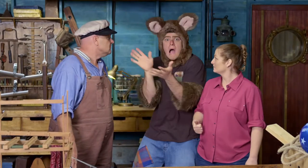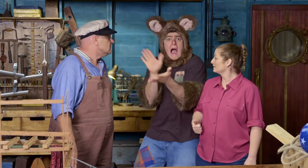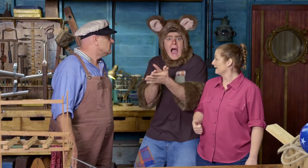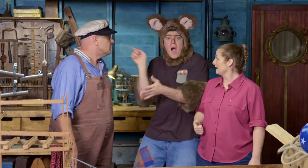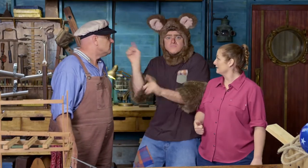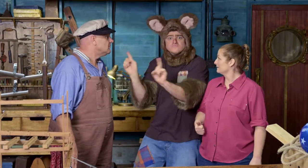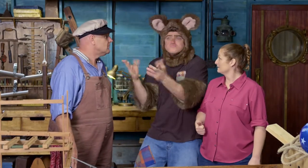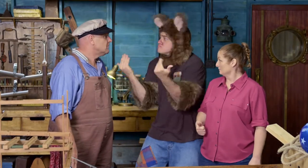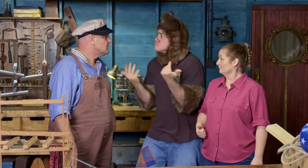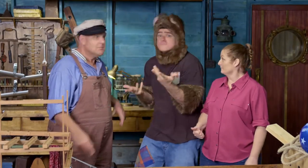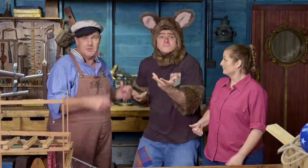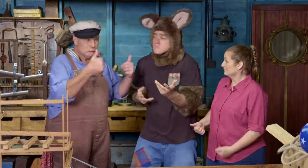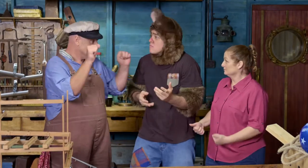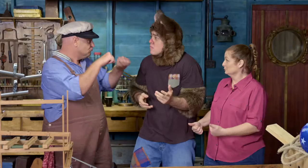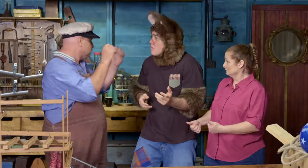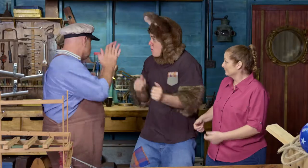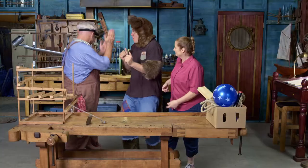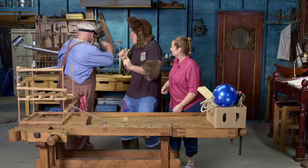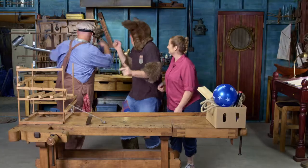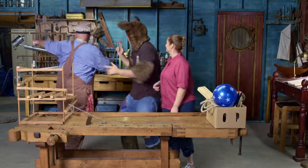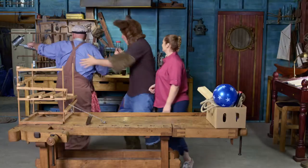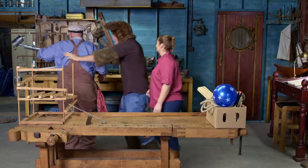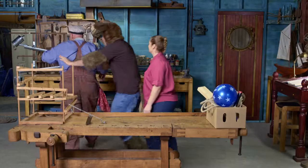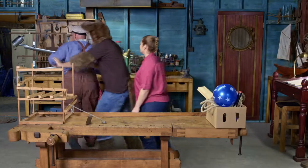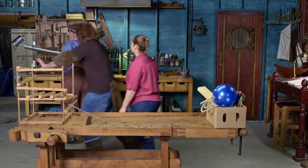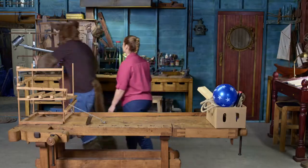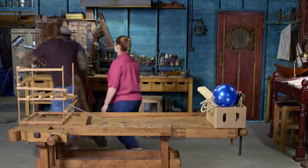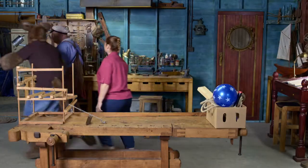But, Skip, can you show me how the marble run works? Right.